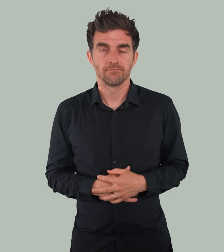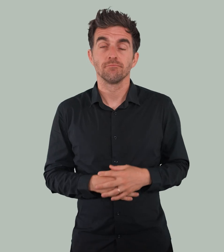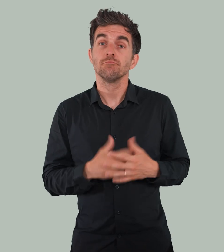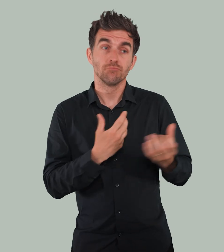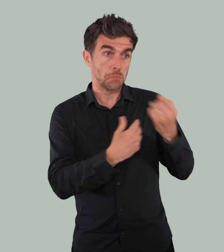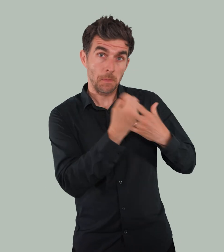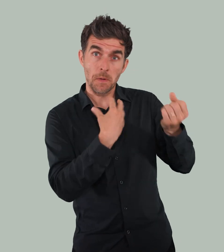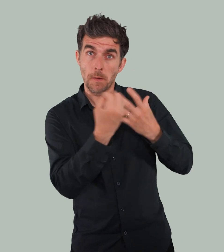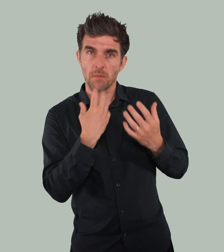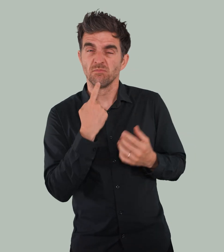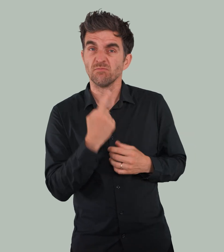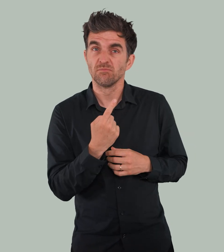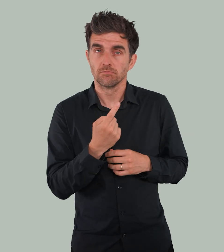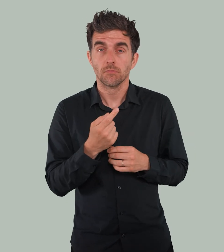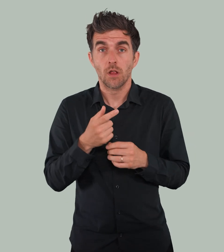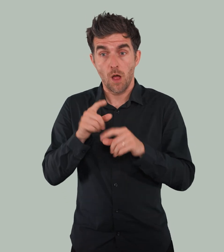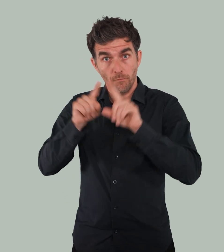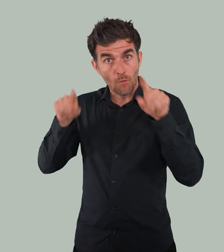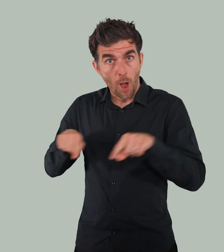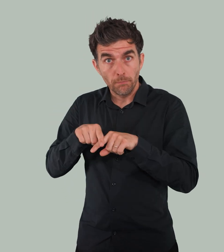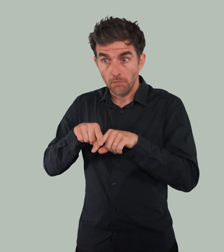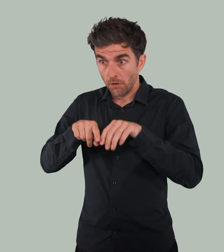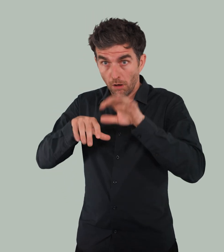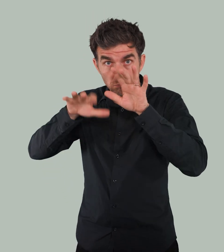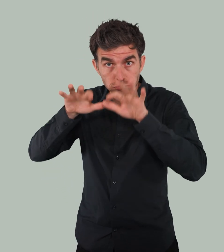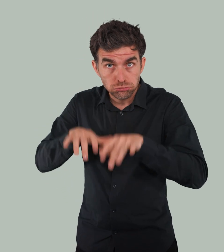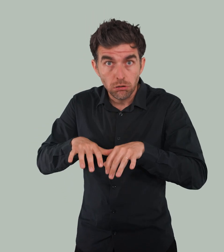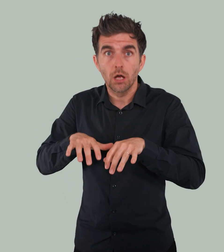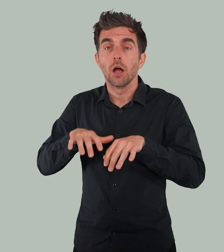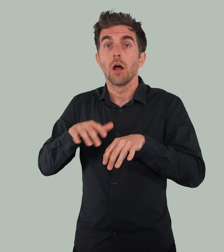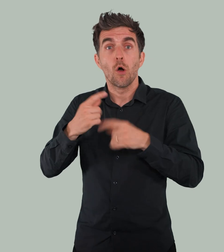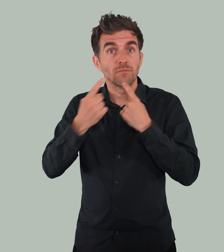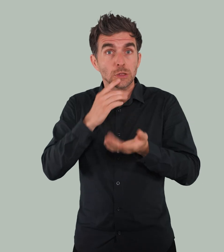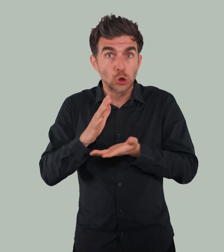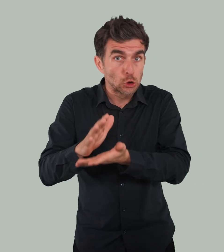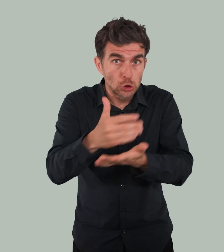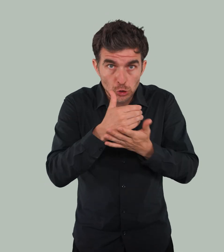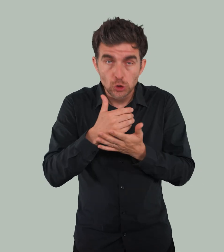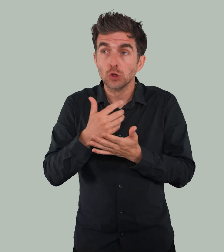17. Responses frequently describe completing forms, gathering information,